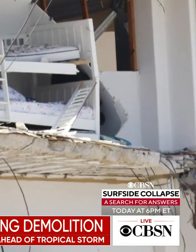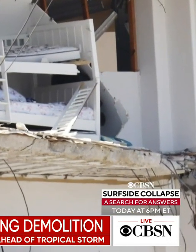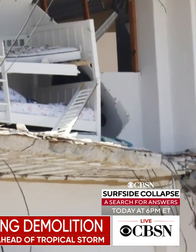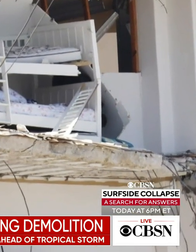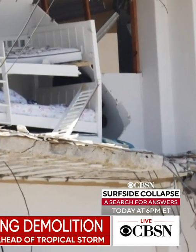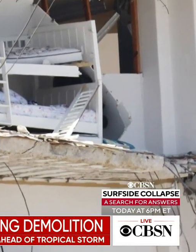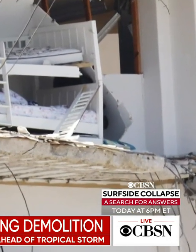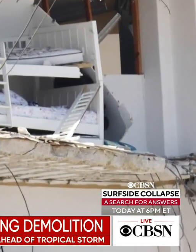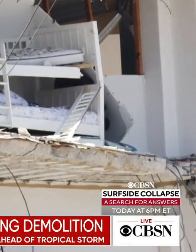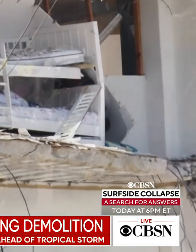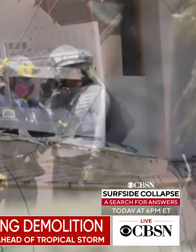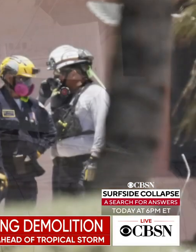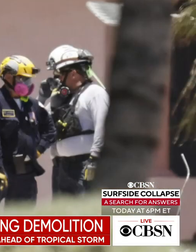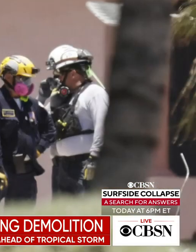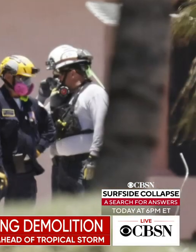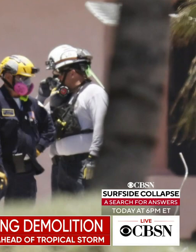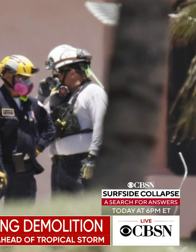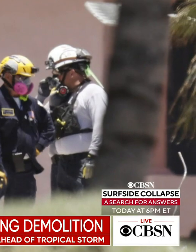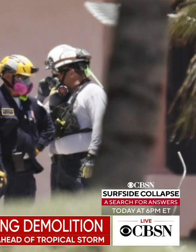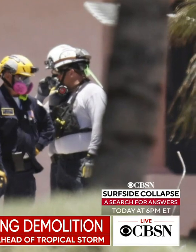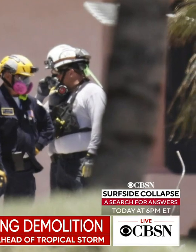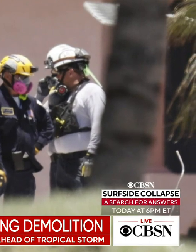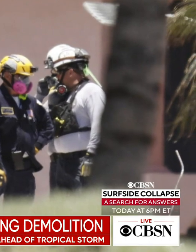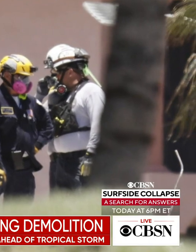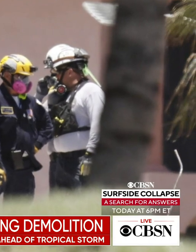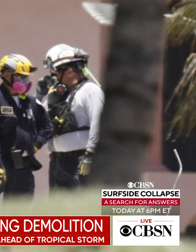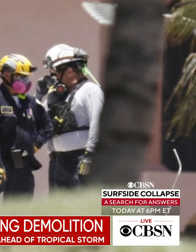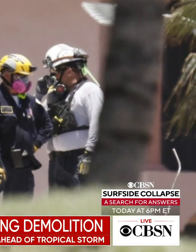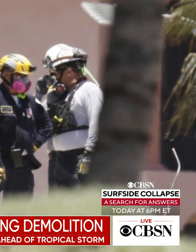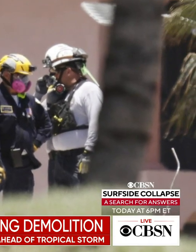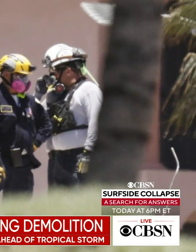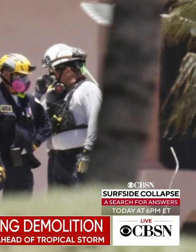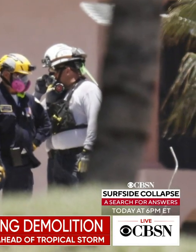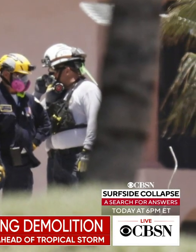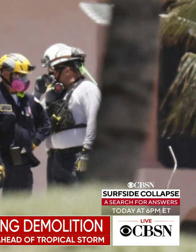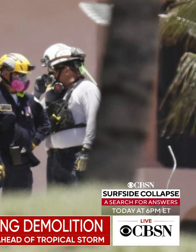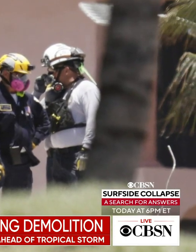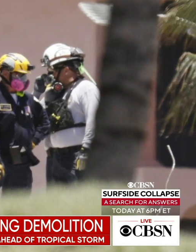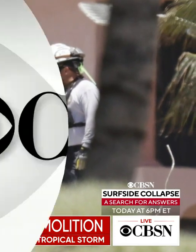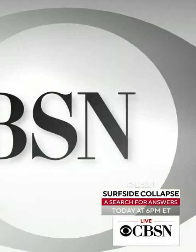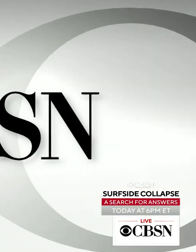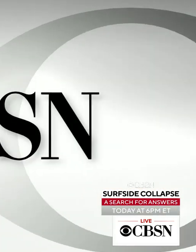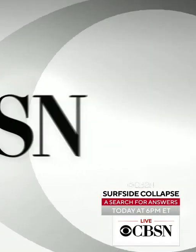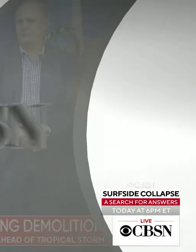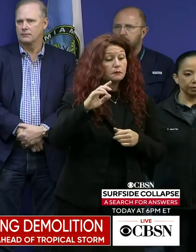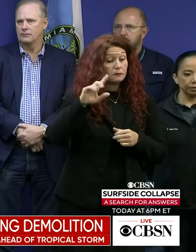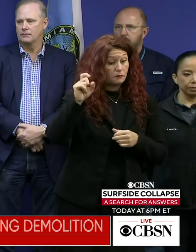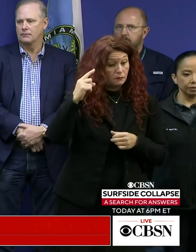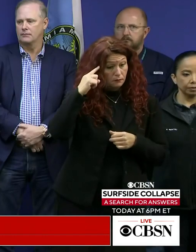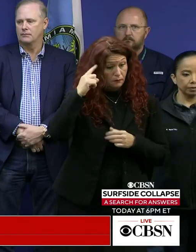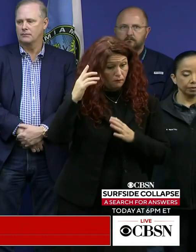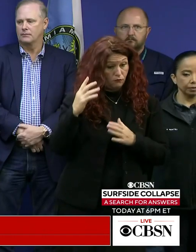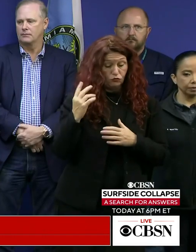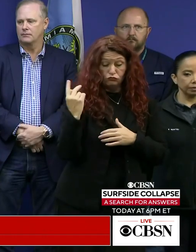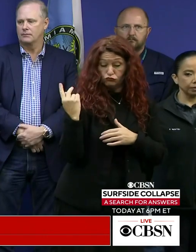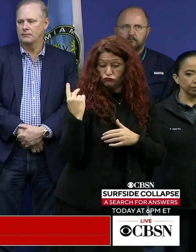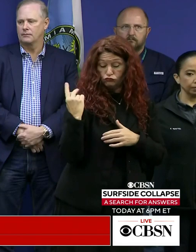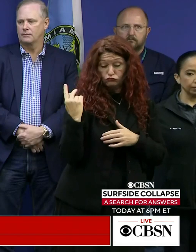MONTH. OFFICIALS SAY THEY HAVE NO CHOICE. THE TROPICAL STORM IS BEARING DOWN ON THE AREA, AND WHAT REMAINS OF THE STRUCTURE IS